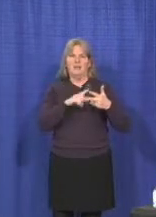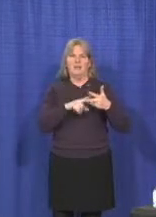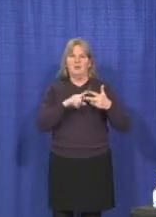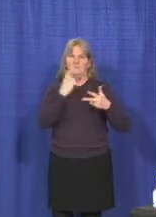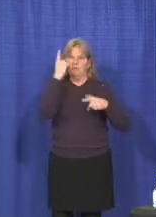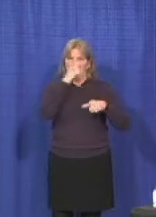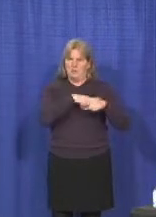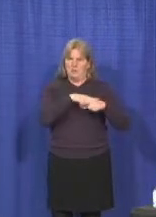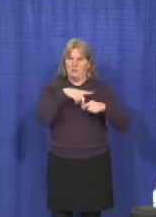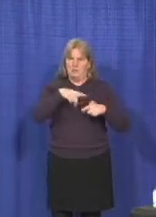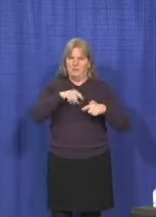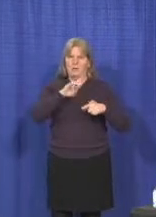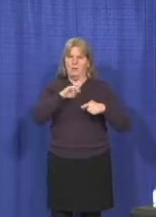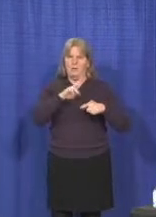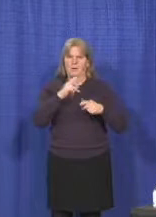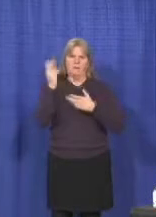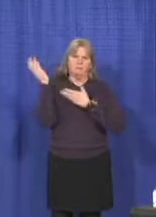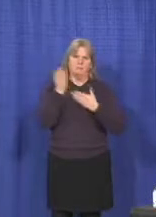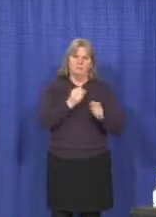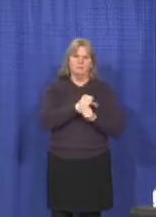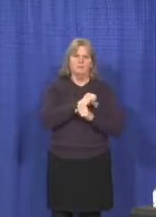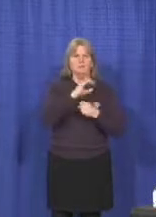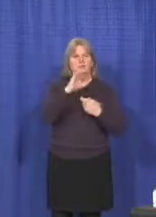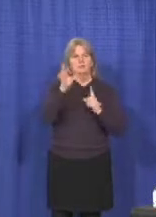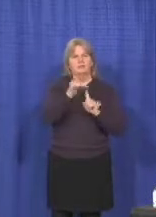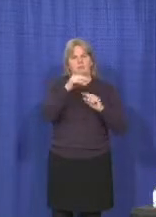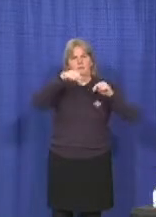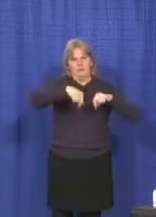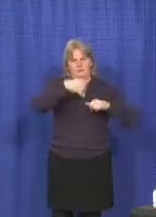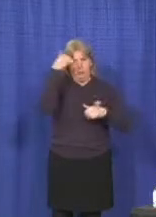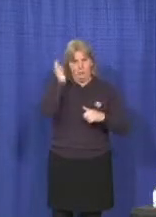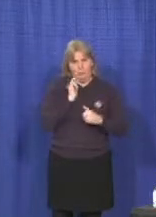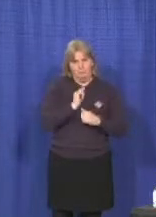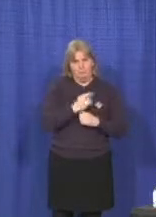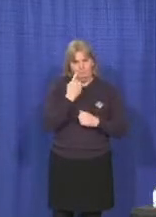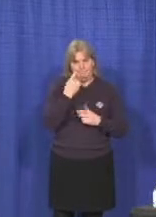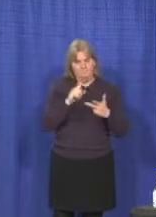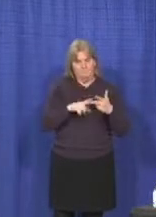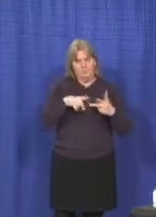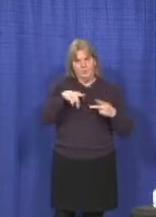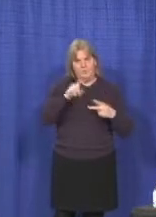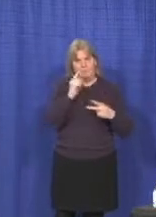and these are the first cases.